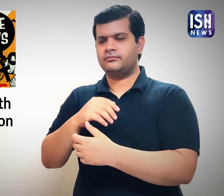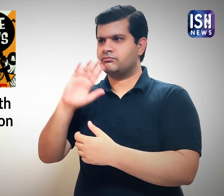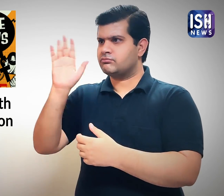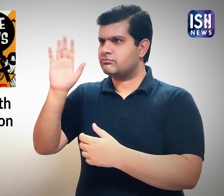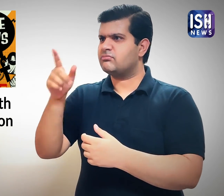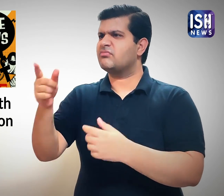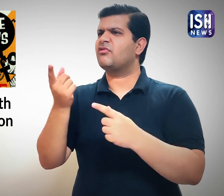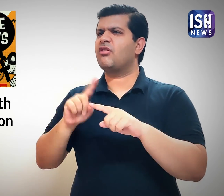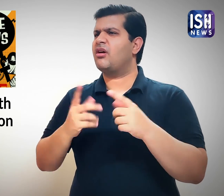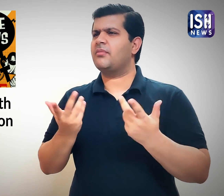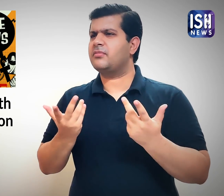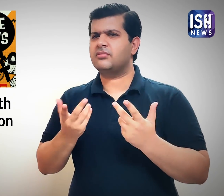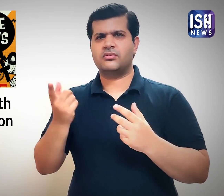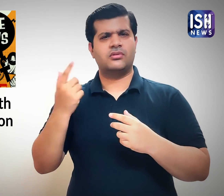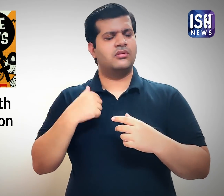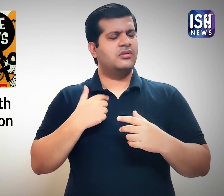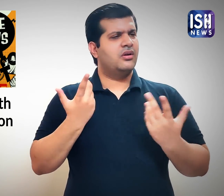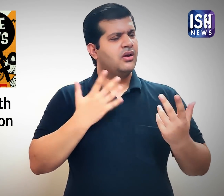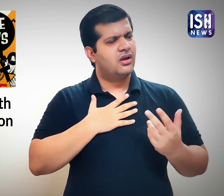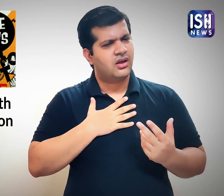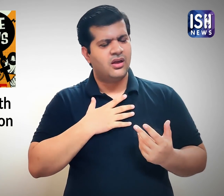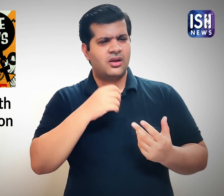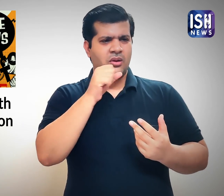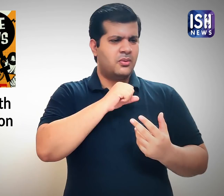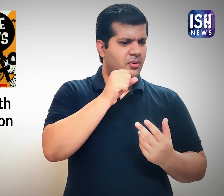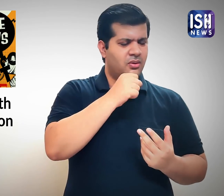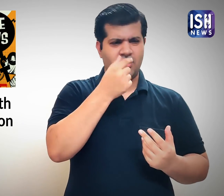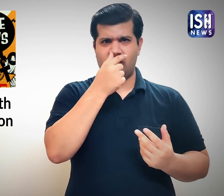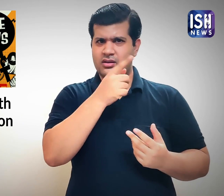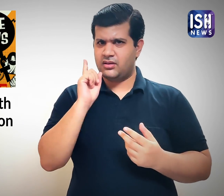When the person asked the Deaf person what happened, the Deaf person said he was feeling sick.